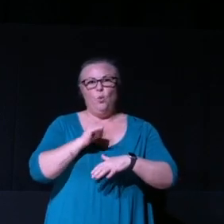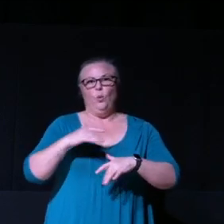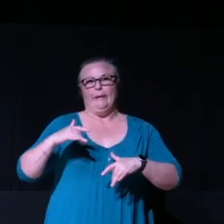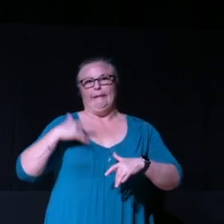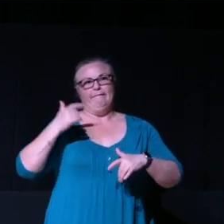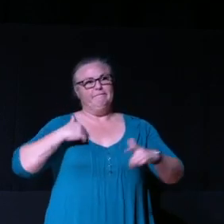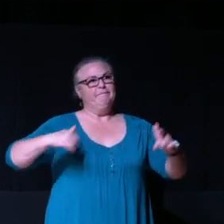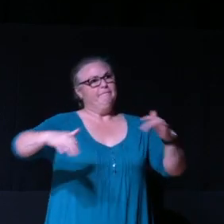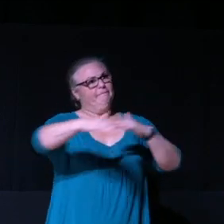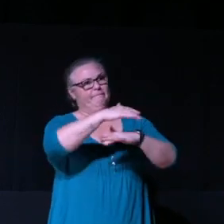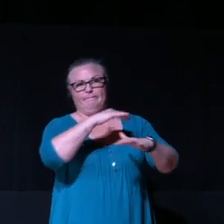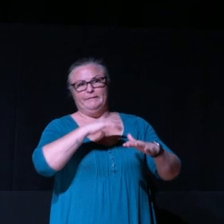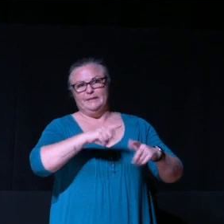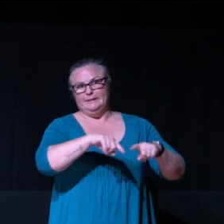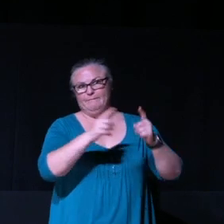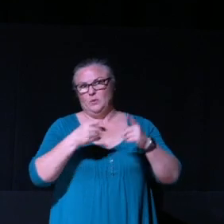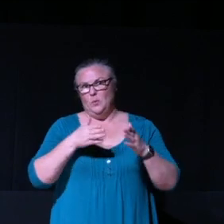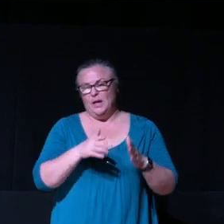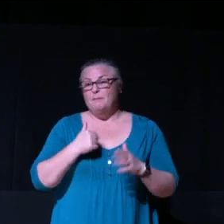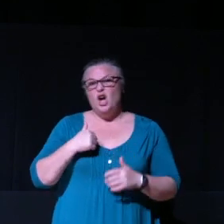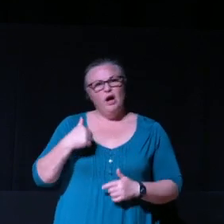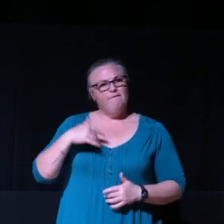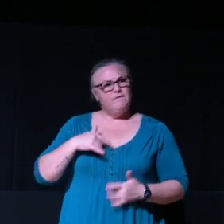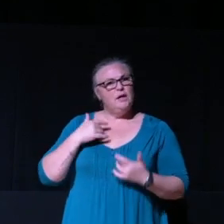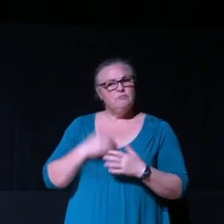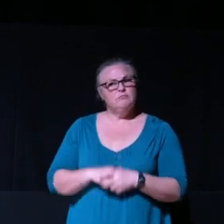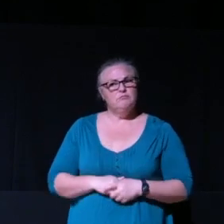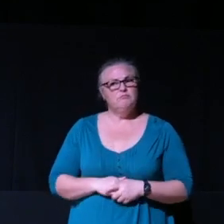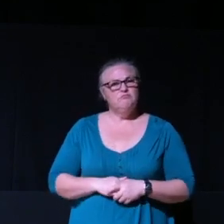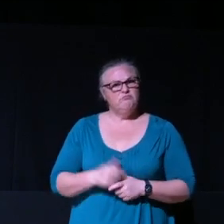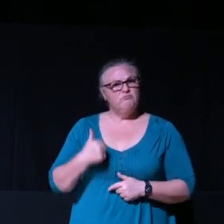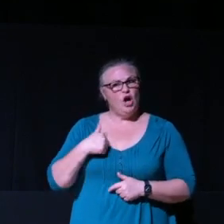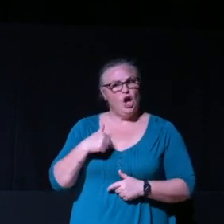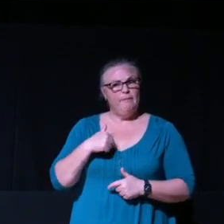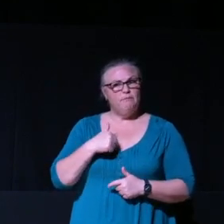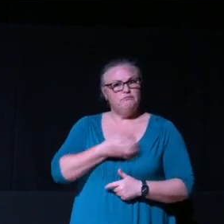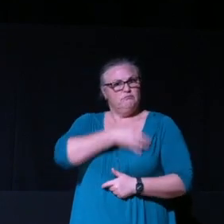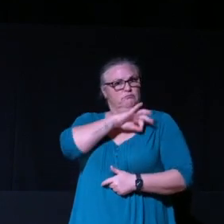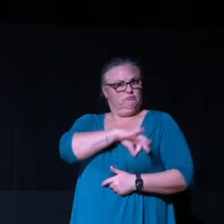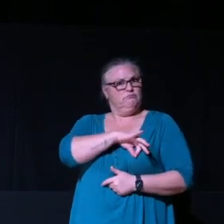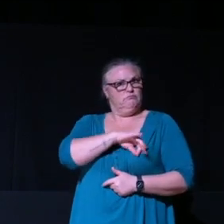I felt I had the privilege and I had the comfort that I was fine engaging her in that conversation.